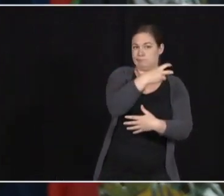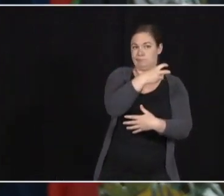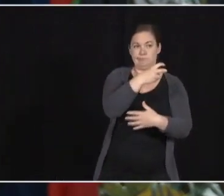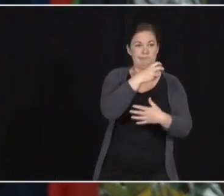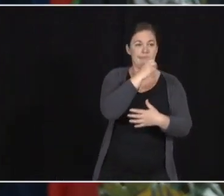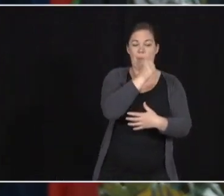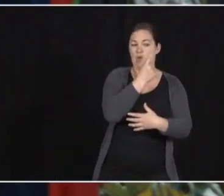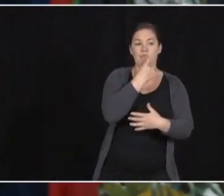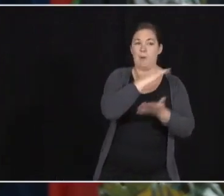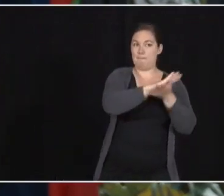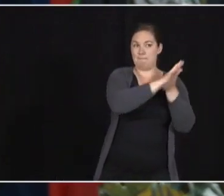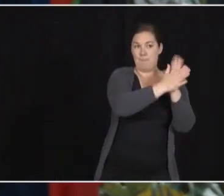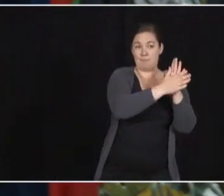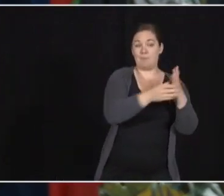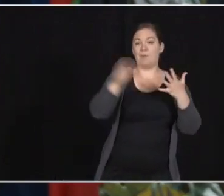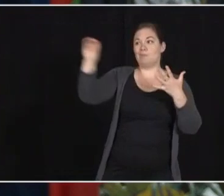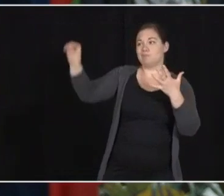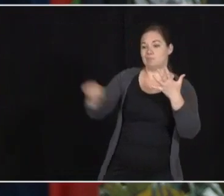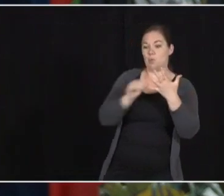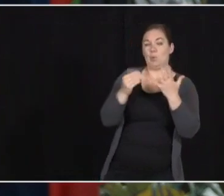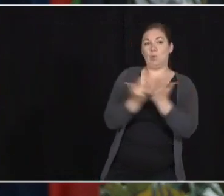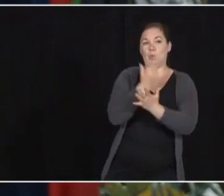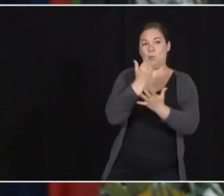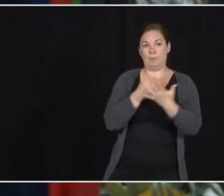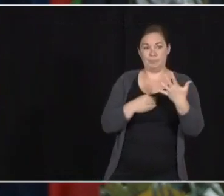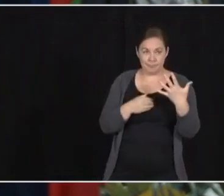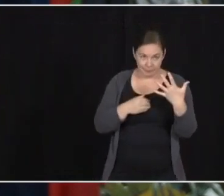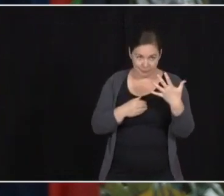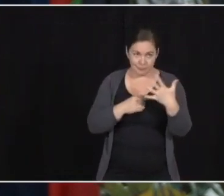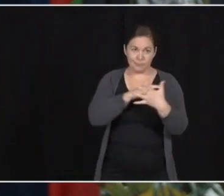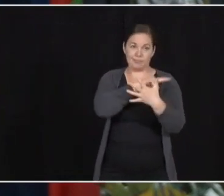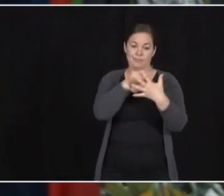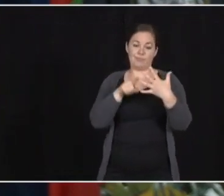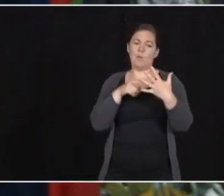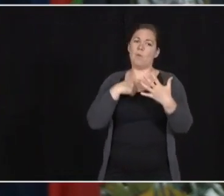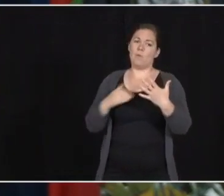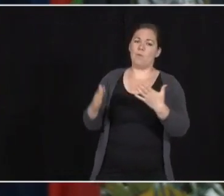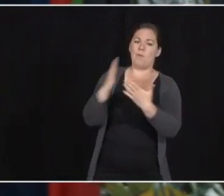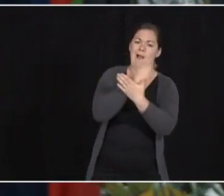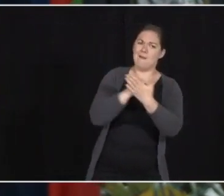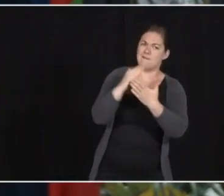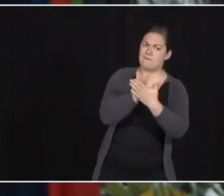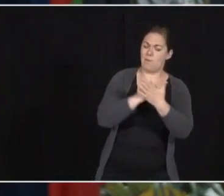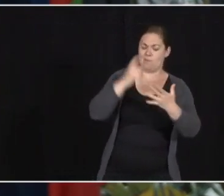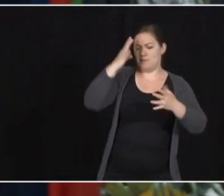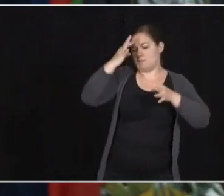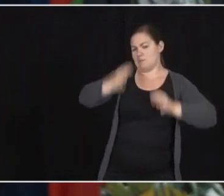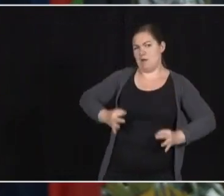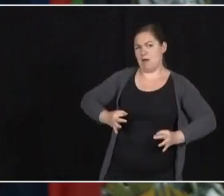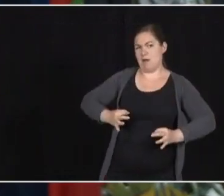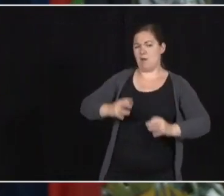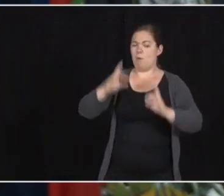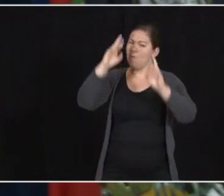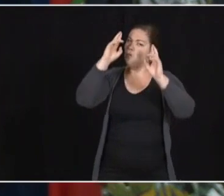went in. We have five homes we are inspecting. We will review it and make that decision then. Hopefully we can get these homes to follow the proper protocol.